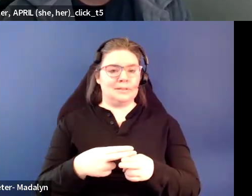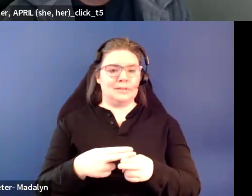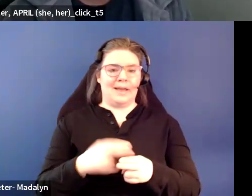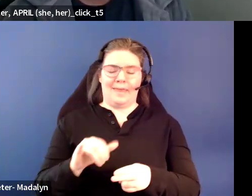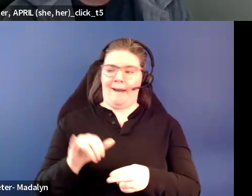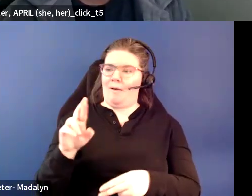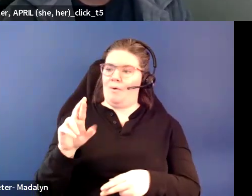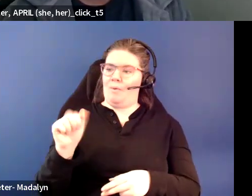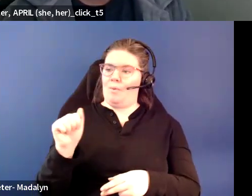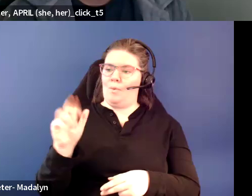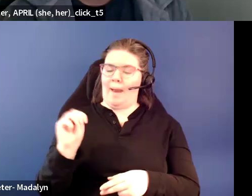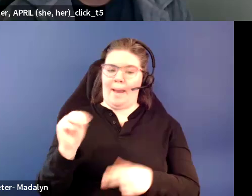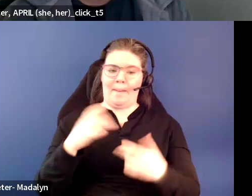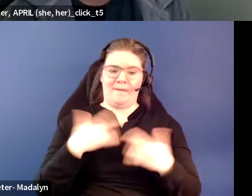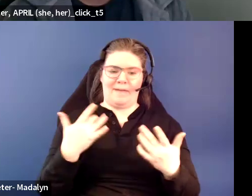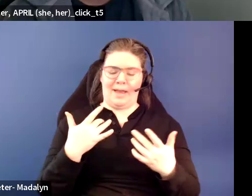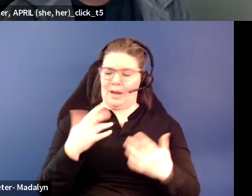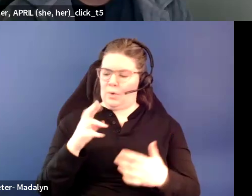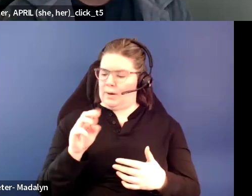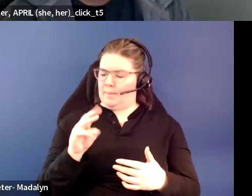Carolyn Grawi: Which is remote access, medical care